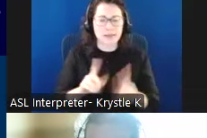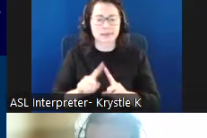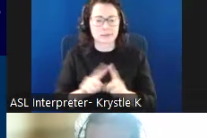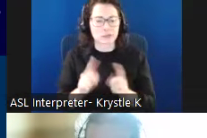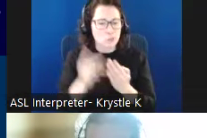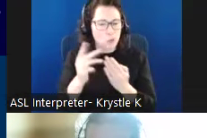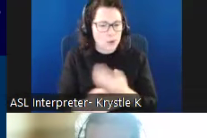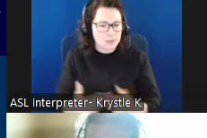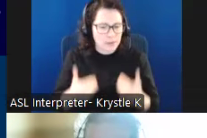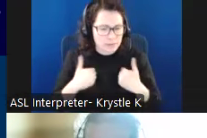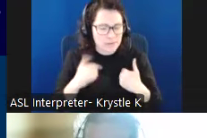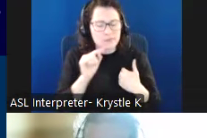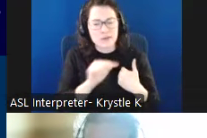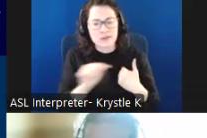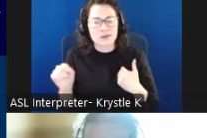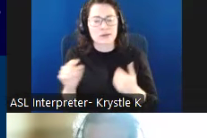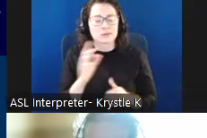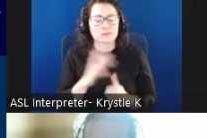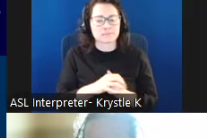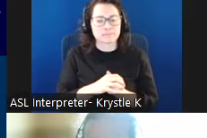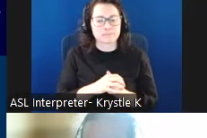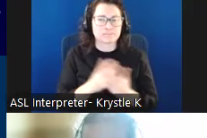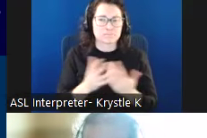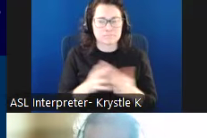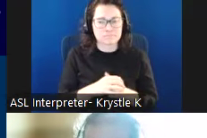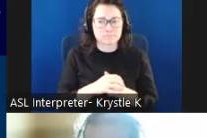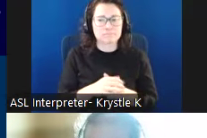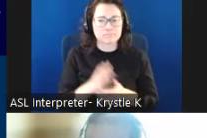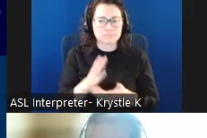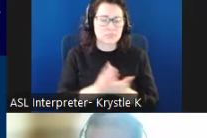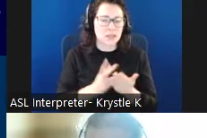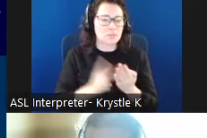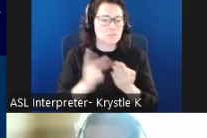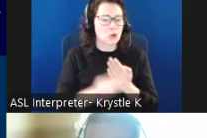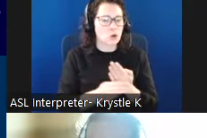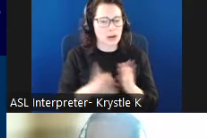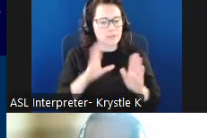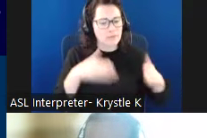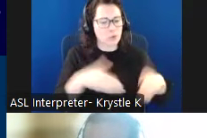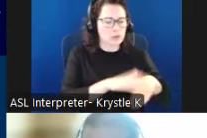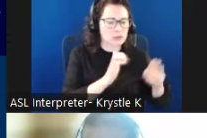and um, uh, we have some programs